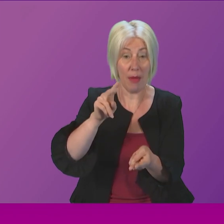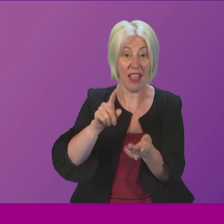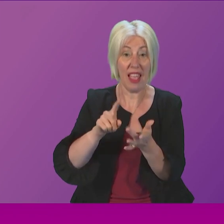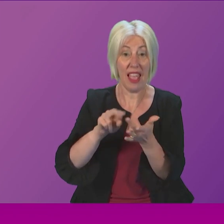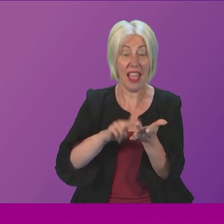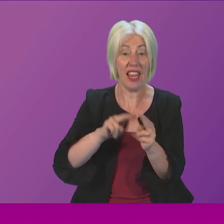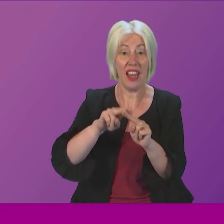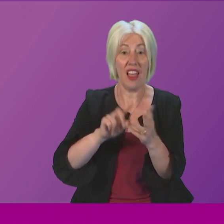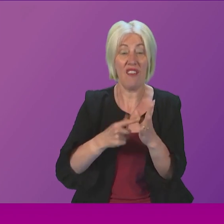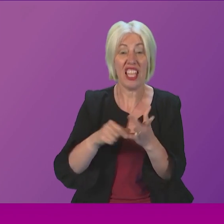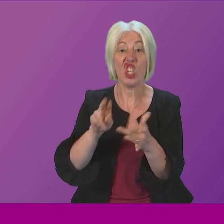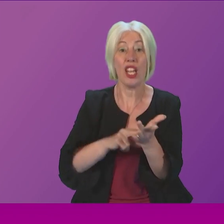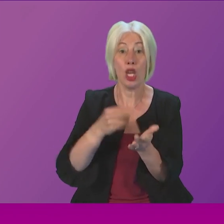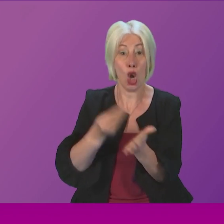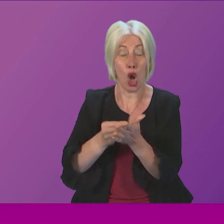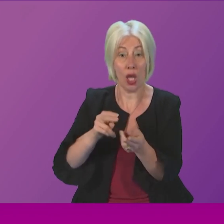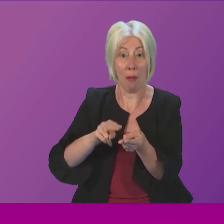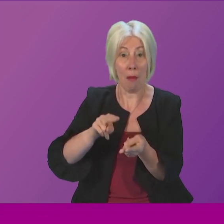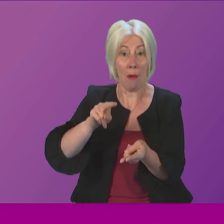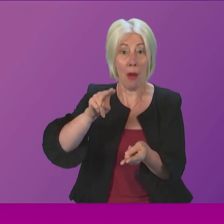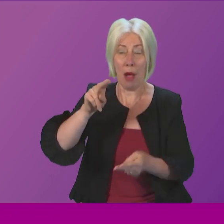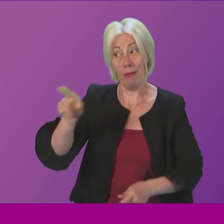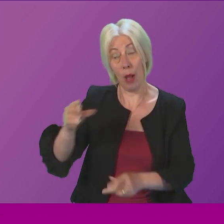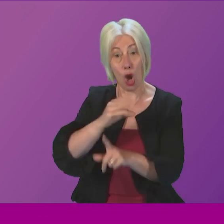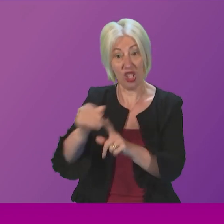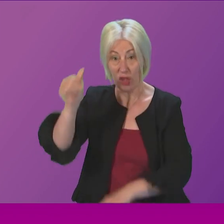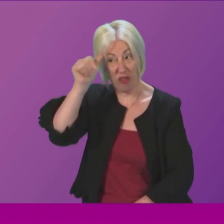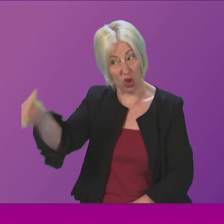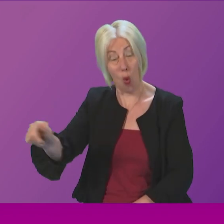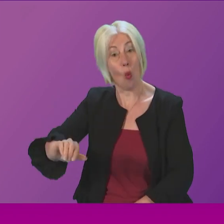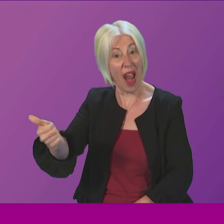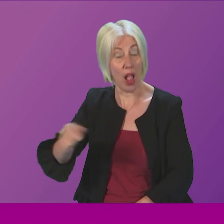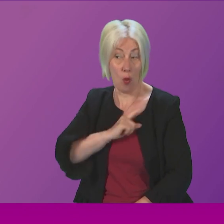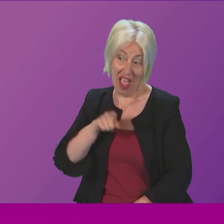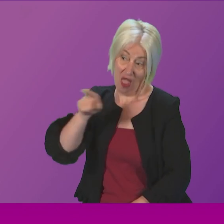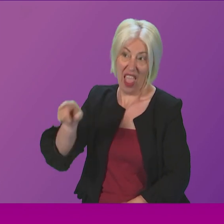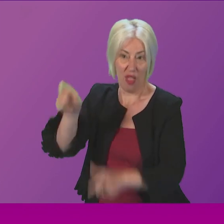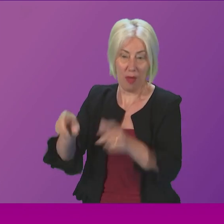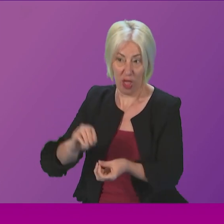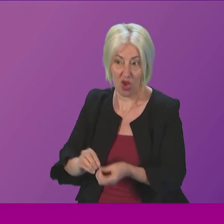The Conservatives should know about that well, given that they are the architects of sky-high